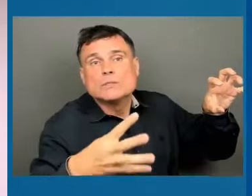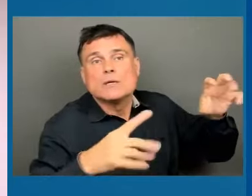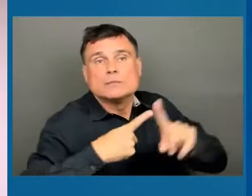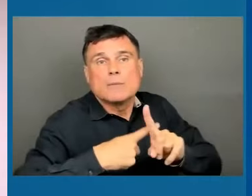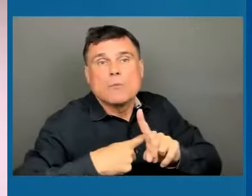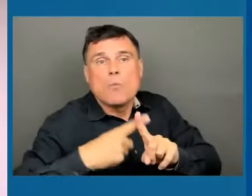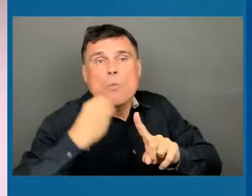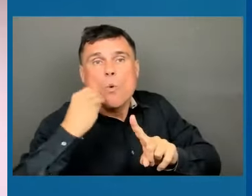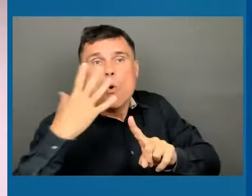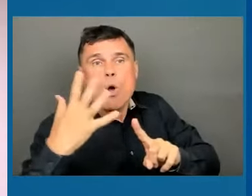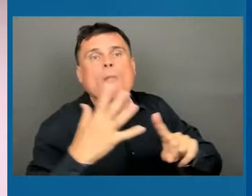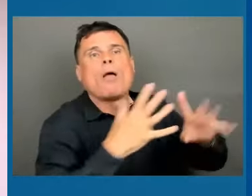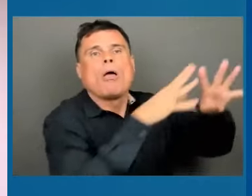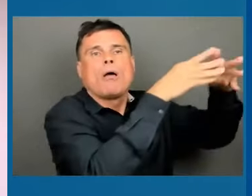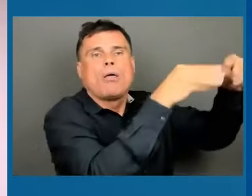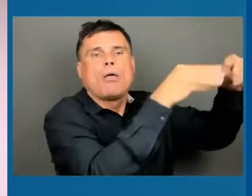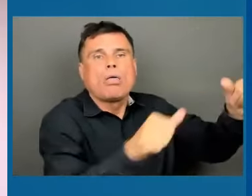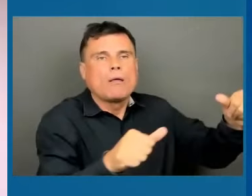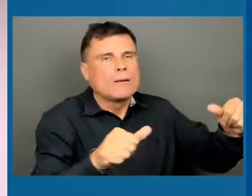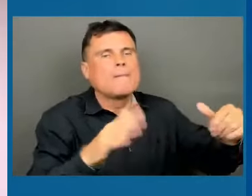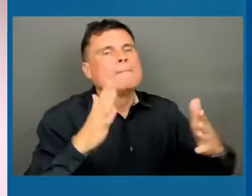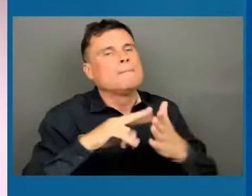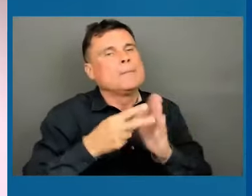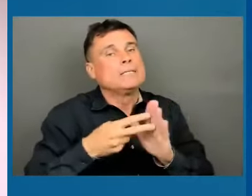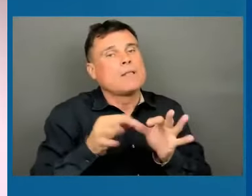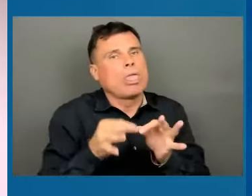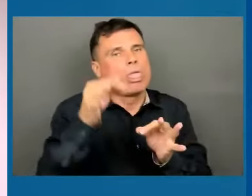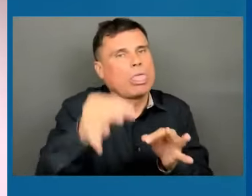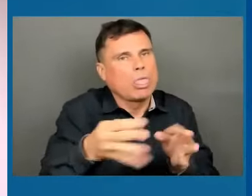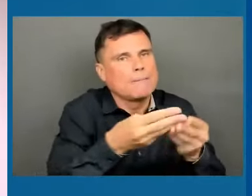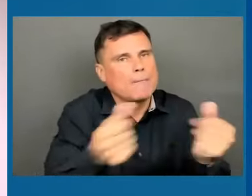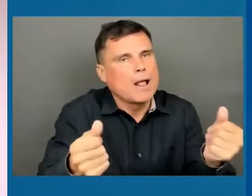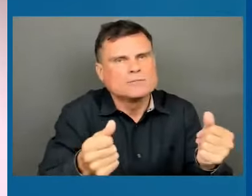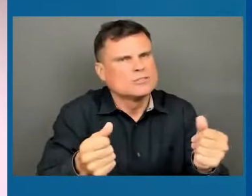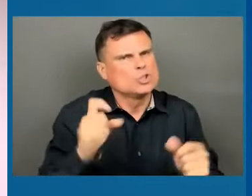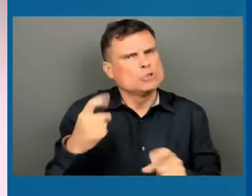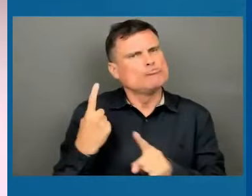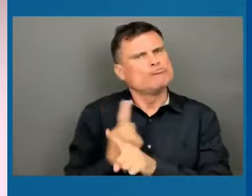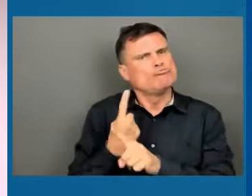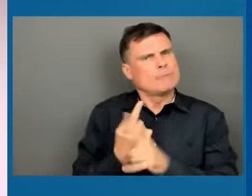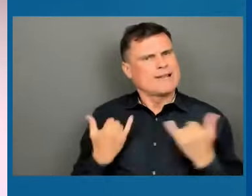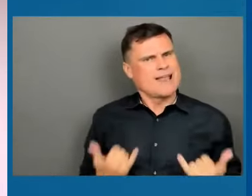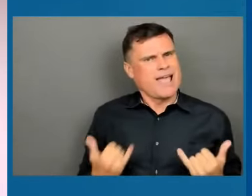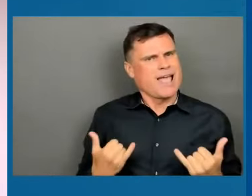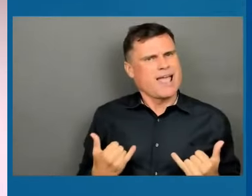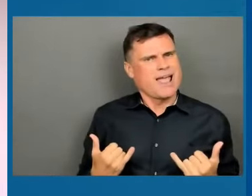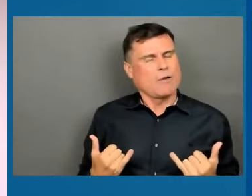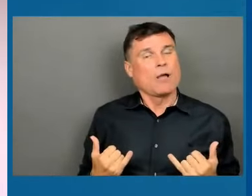typical year we might have melted half of the snow; this year, we're only seeing about